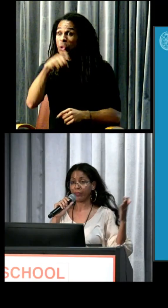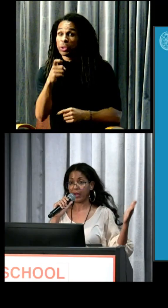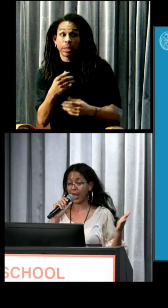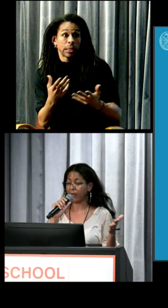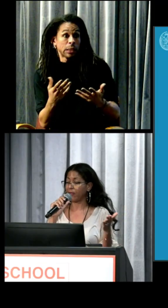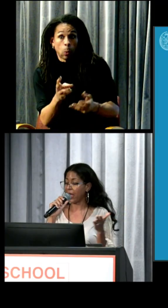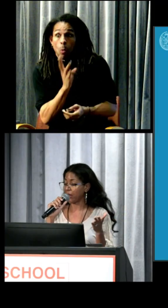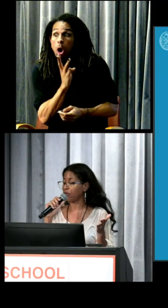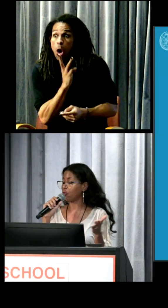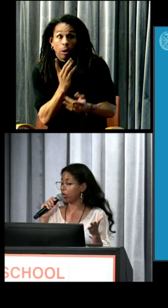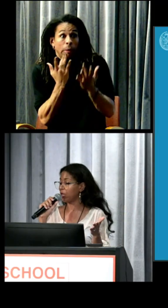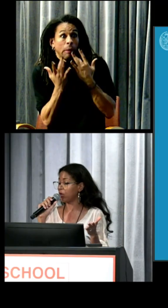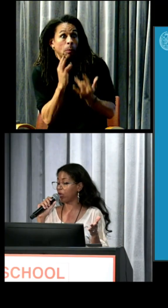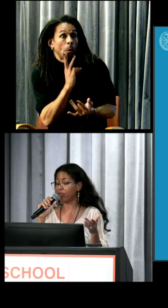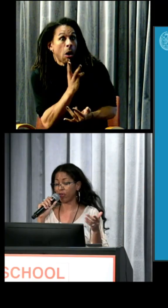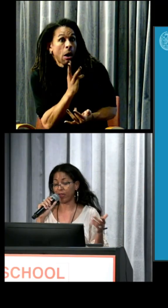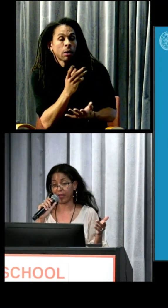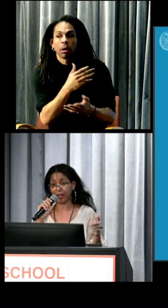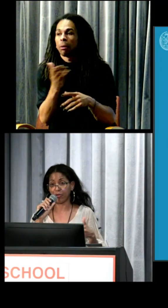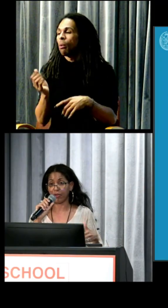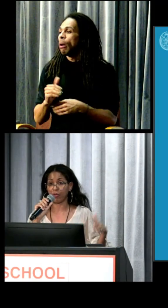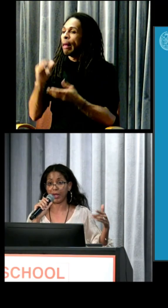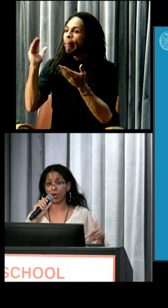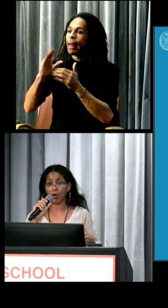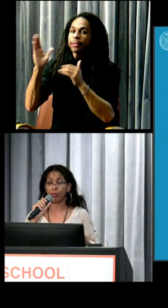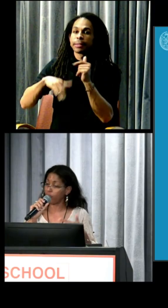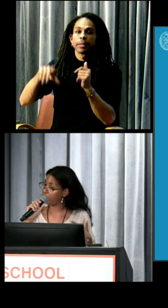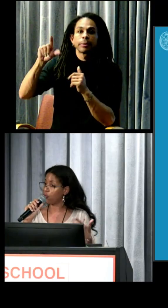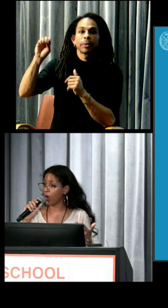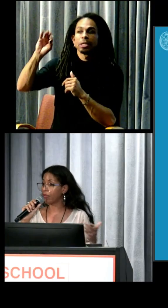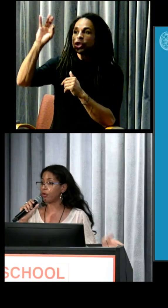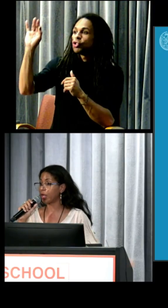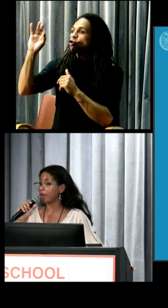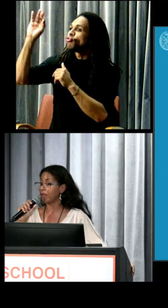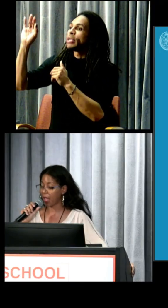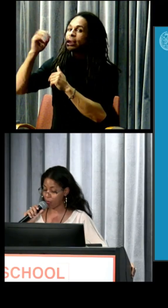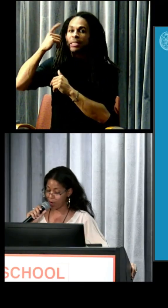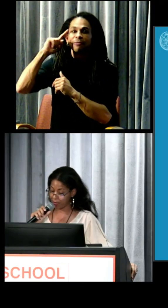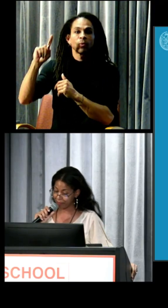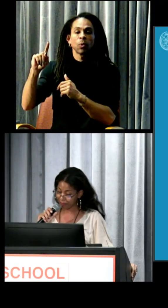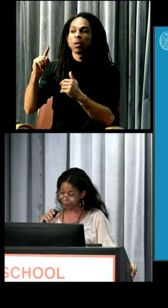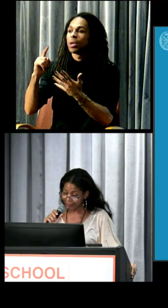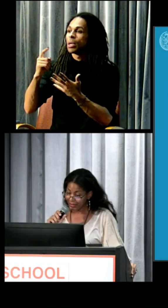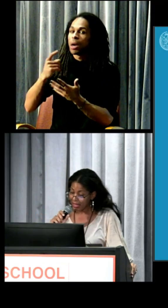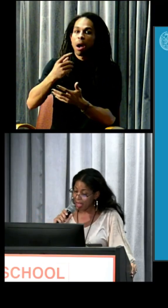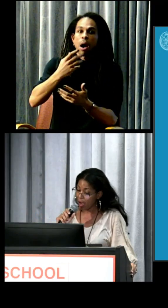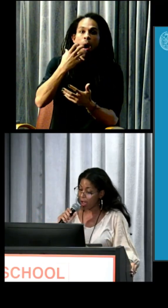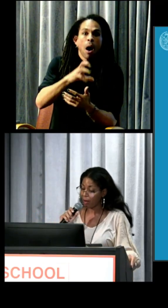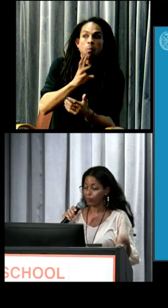behavior, because that gives us counts of people at a specific place at a specific time.